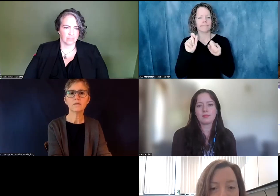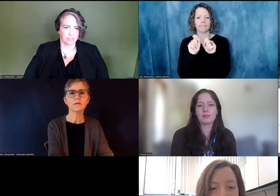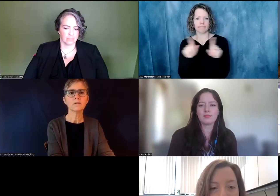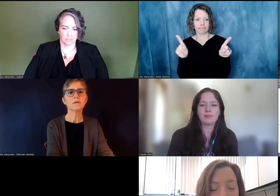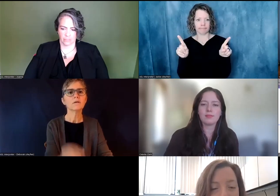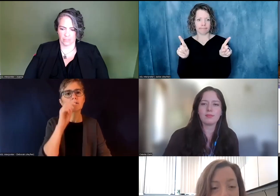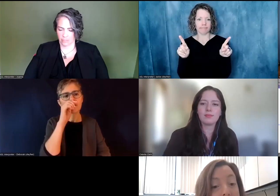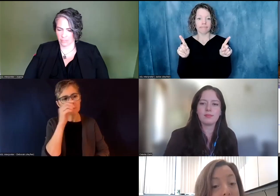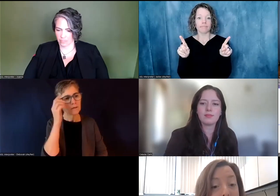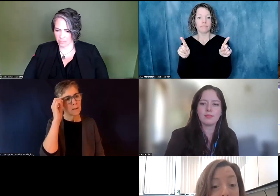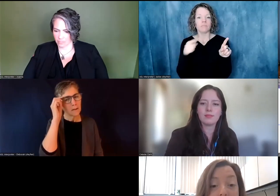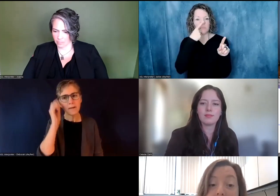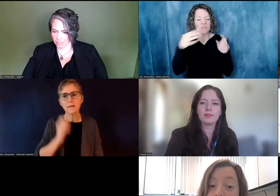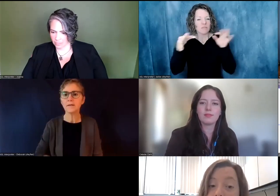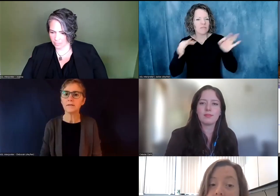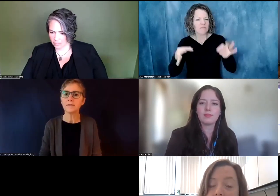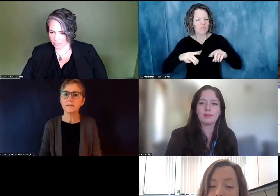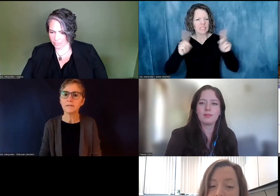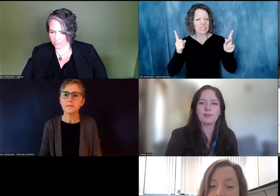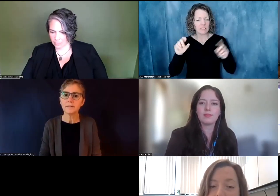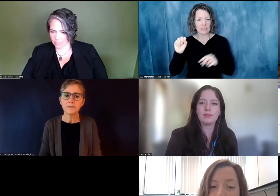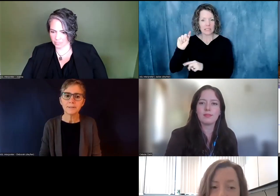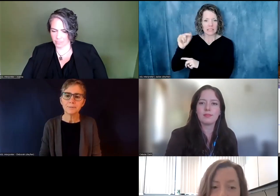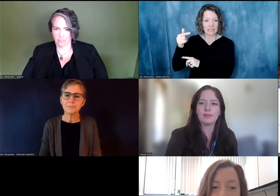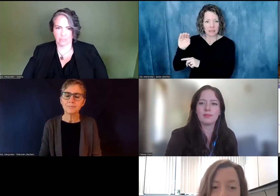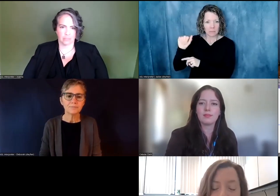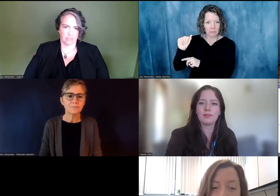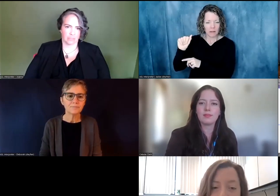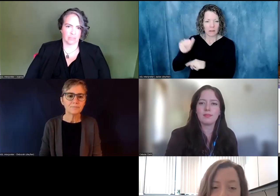between stigma and discrimination, again, in terms of seeking treatment?